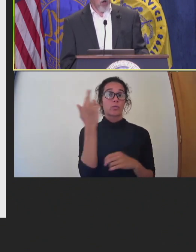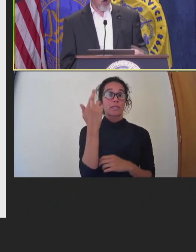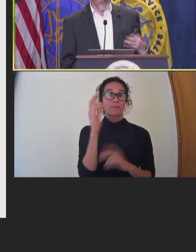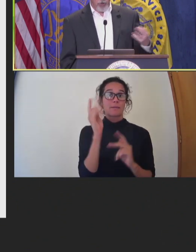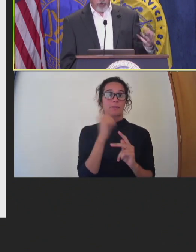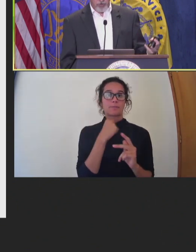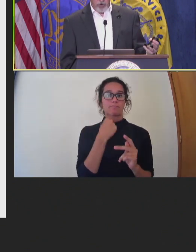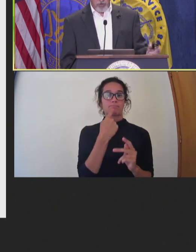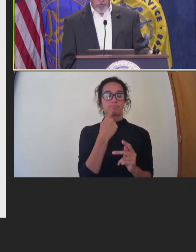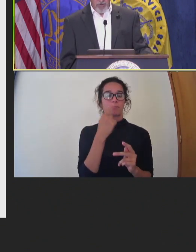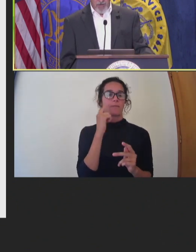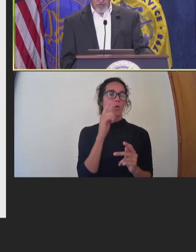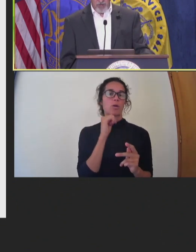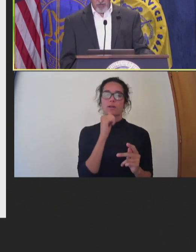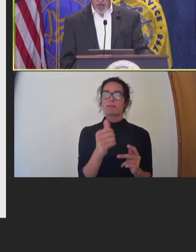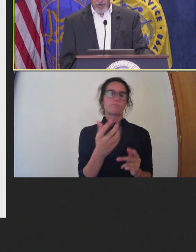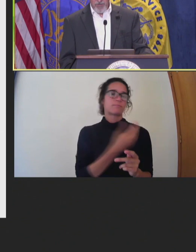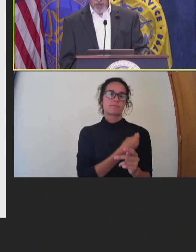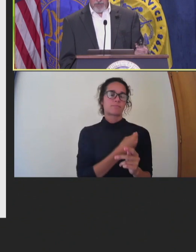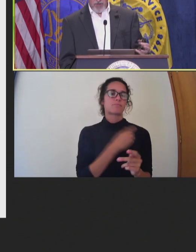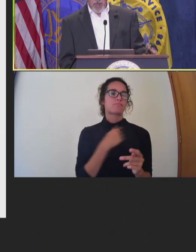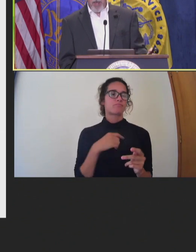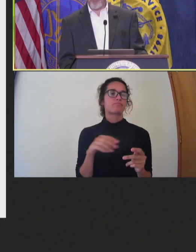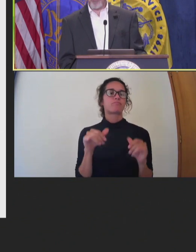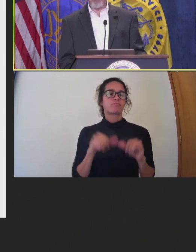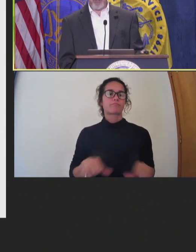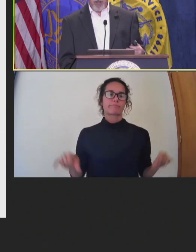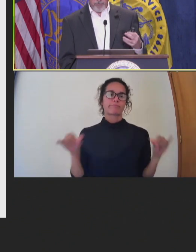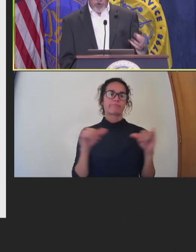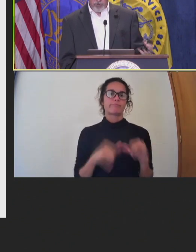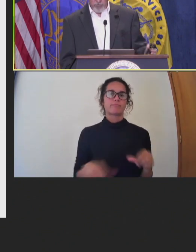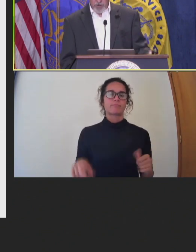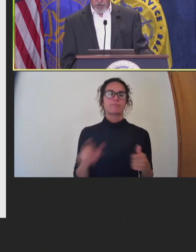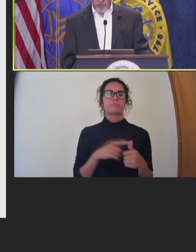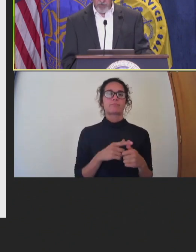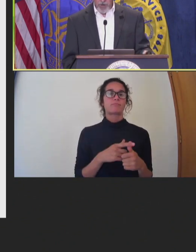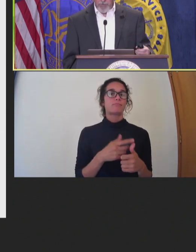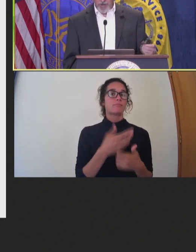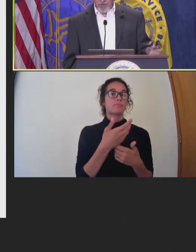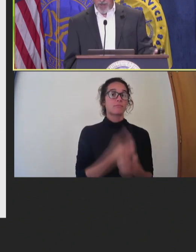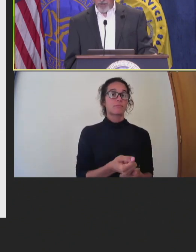Although concerns about vaccine side effects, efficacy, and false beliefs about the vaccine